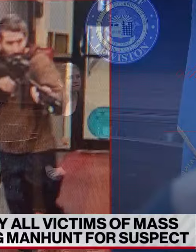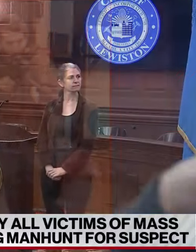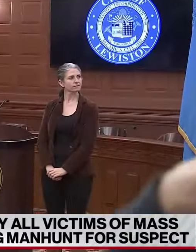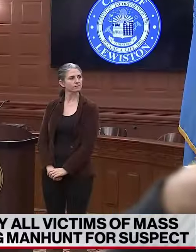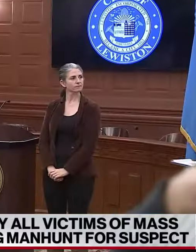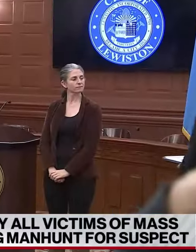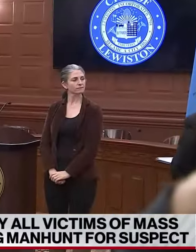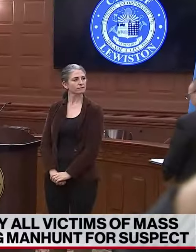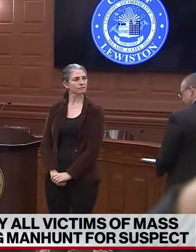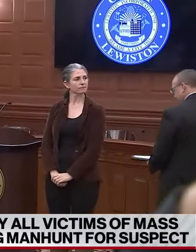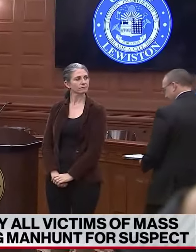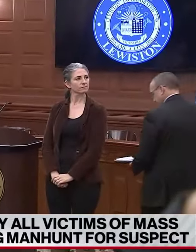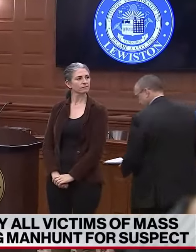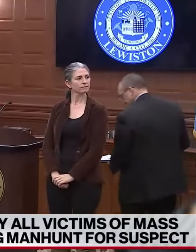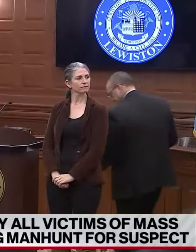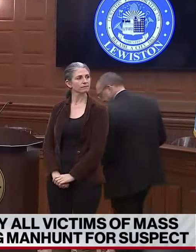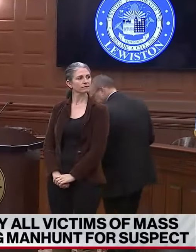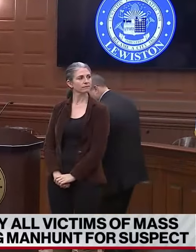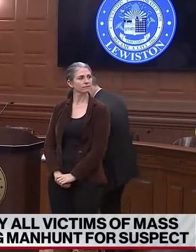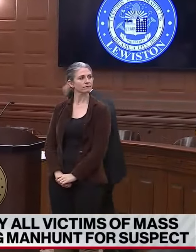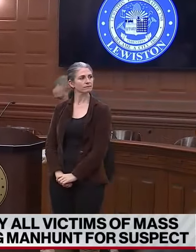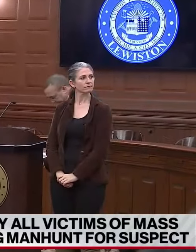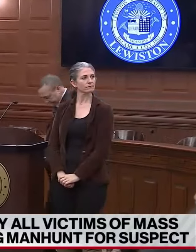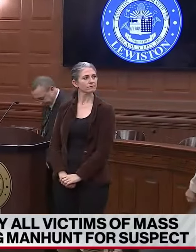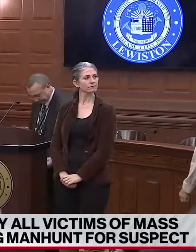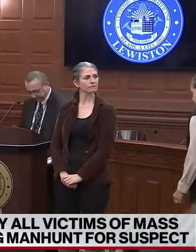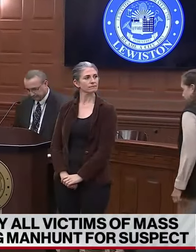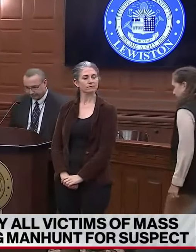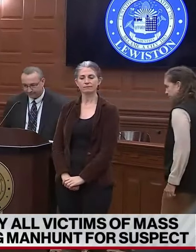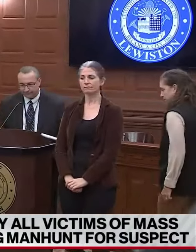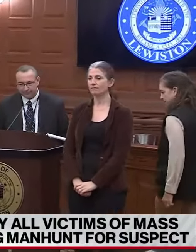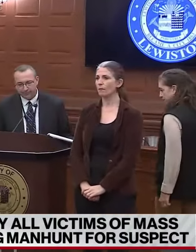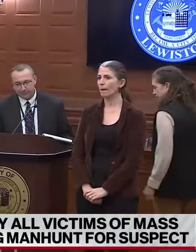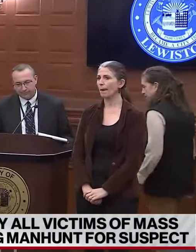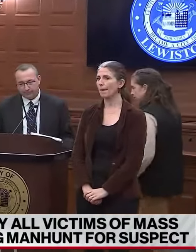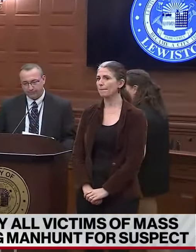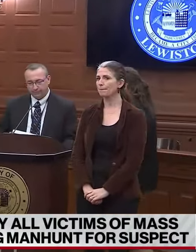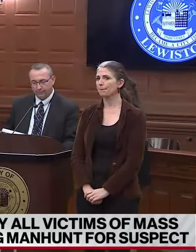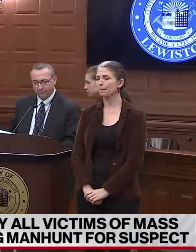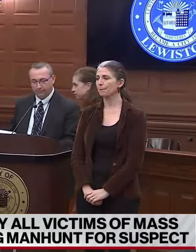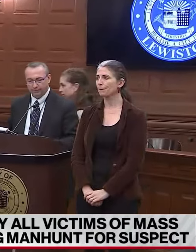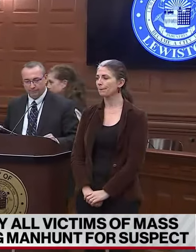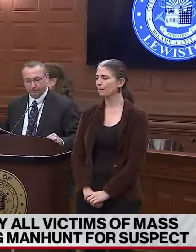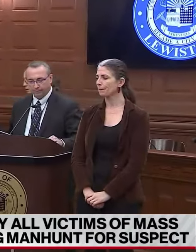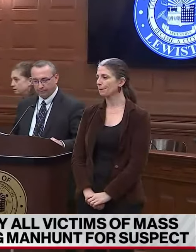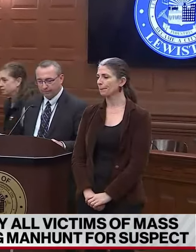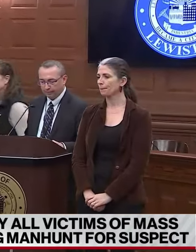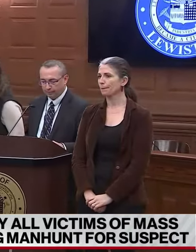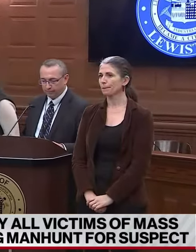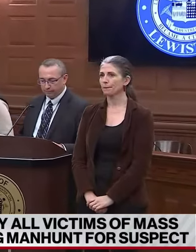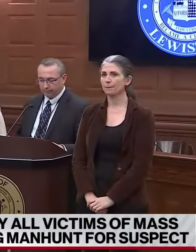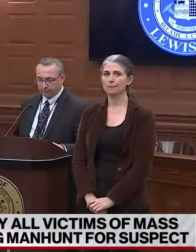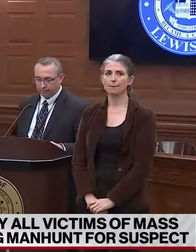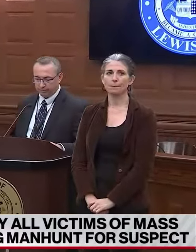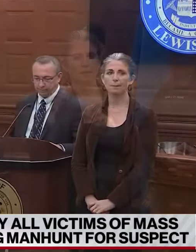THEY'VE EXPANDED THEIR SEARCH ON LAND WATER AND IN THE AIR. THE COMMISSIONER OF MAINE'S DEPARTMENT OF SAFETY, MICHAEL